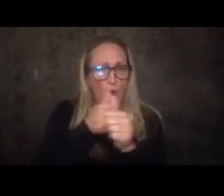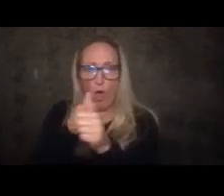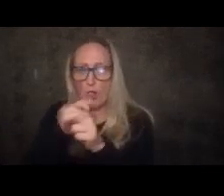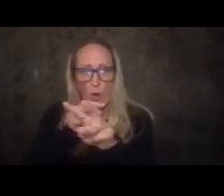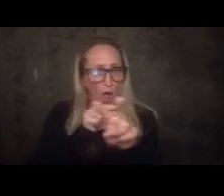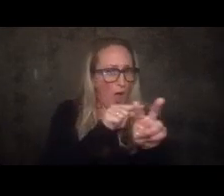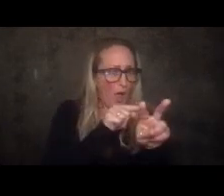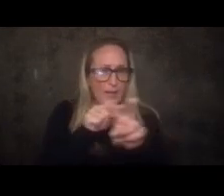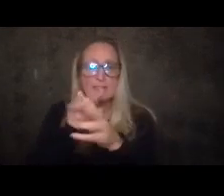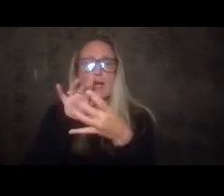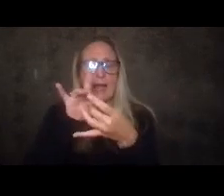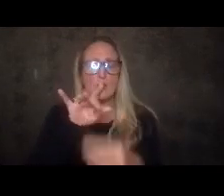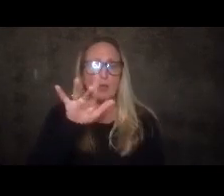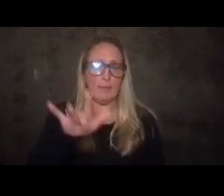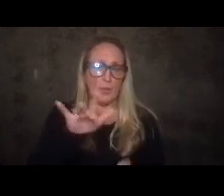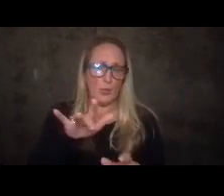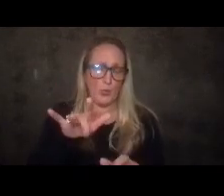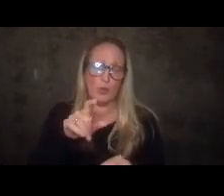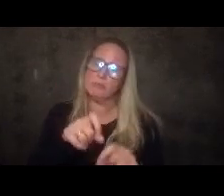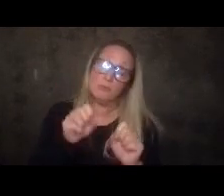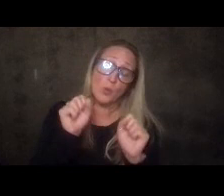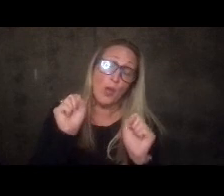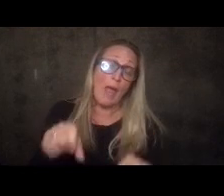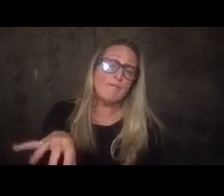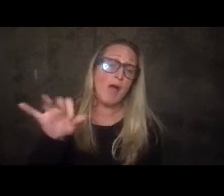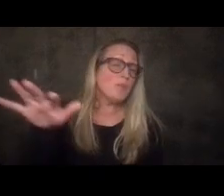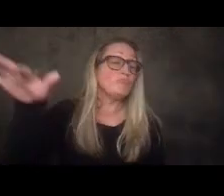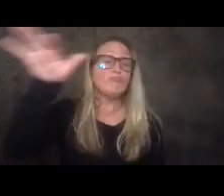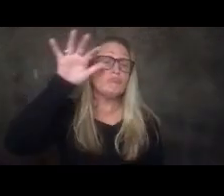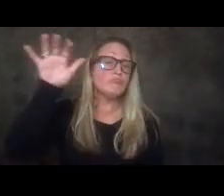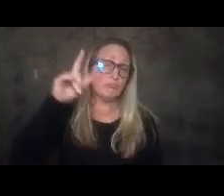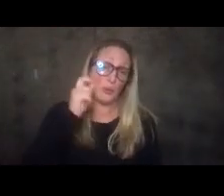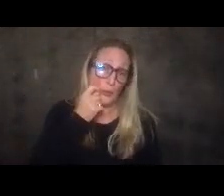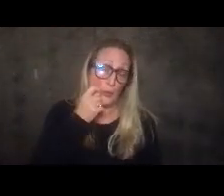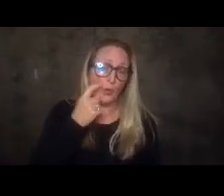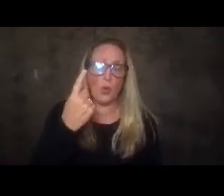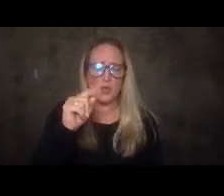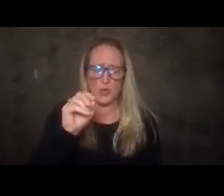computer. Which you can find those out there. They're pretty cool. Once called Toby I tracker